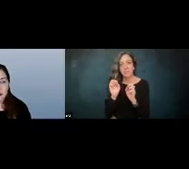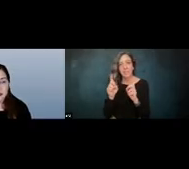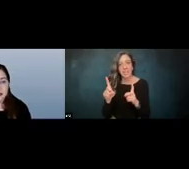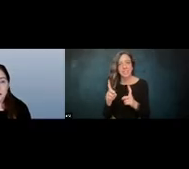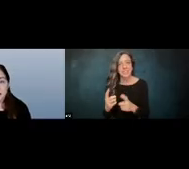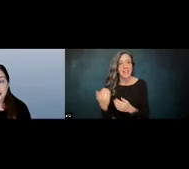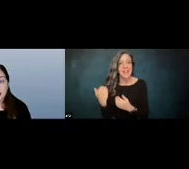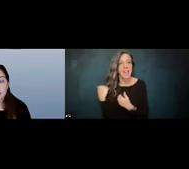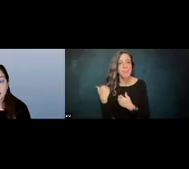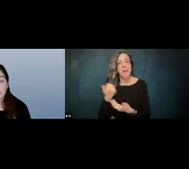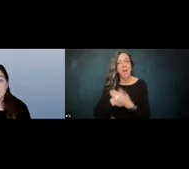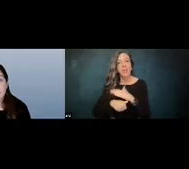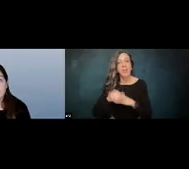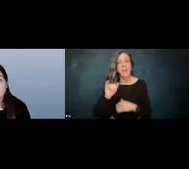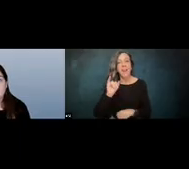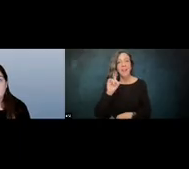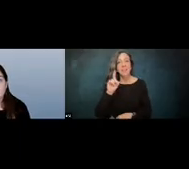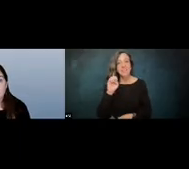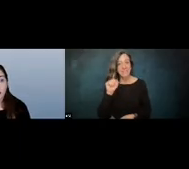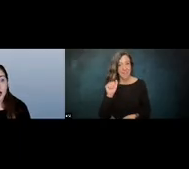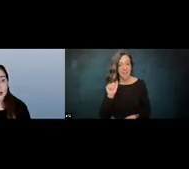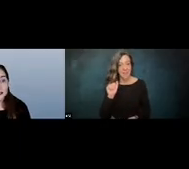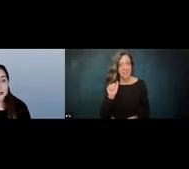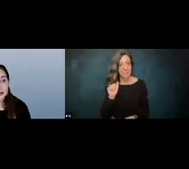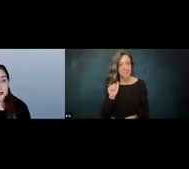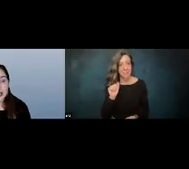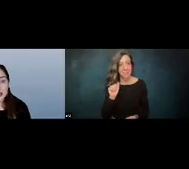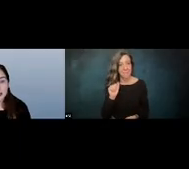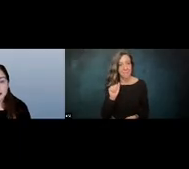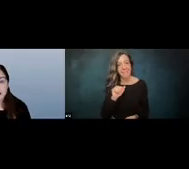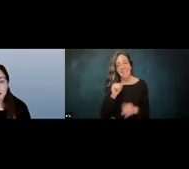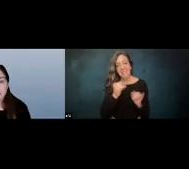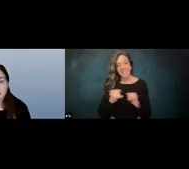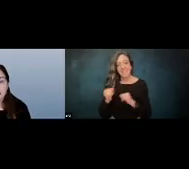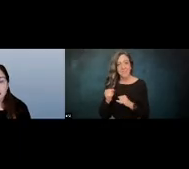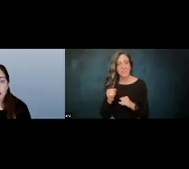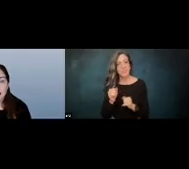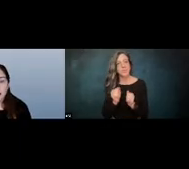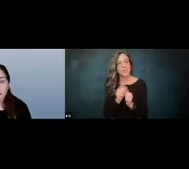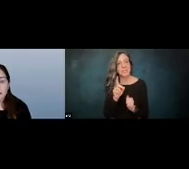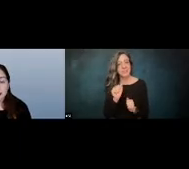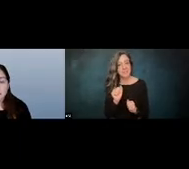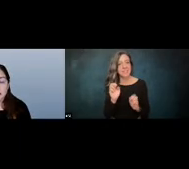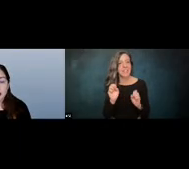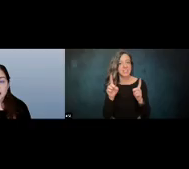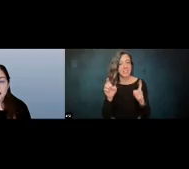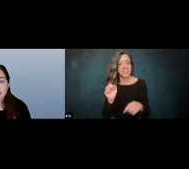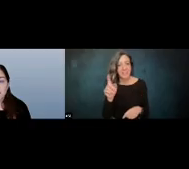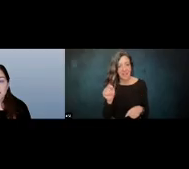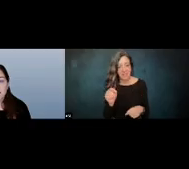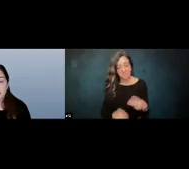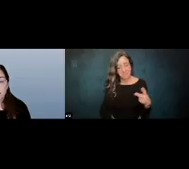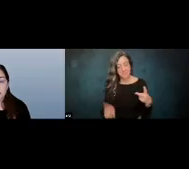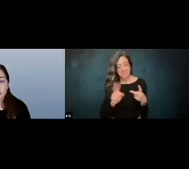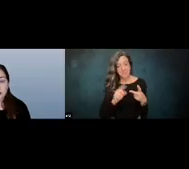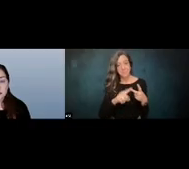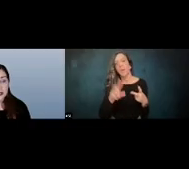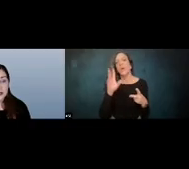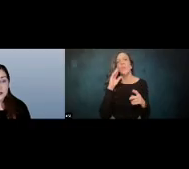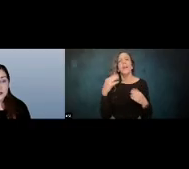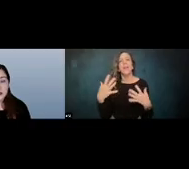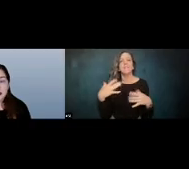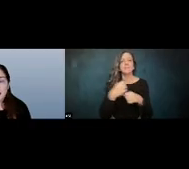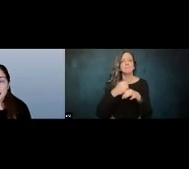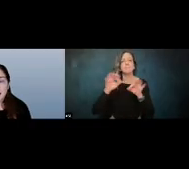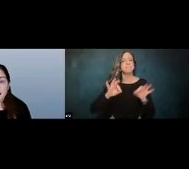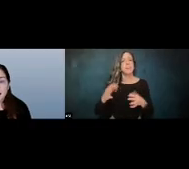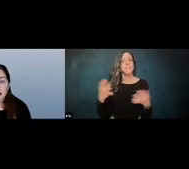individuals with disability education act or IDEA. a brief explanation of the state performance plan